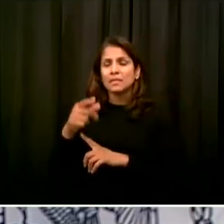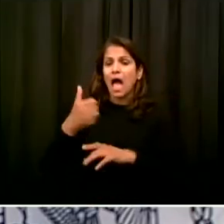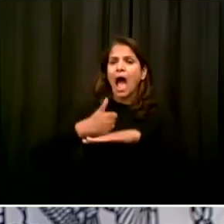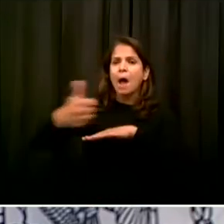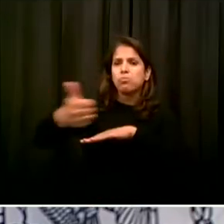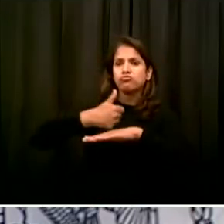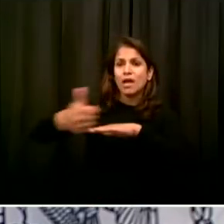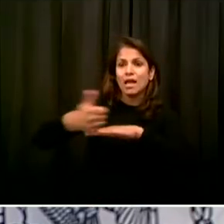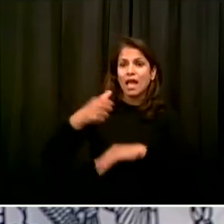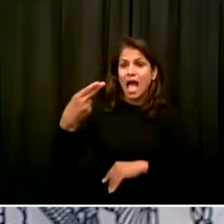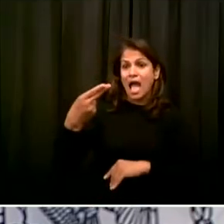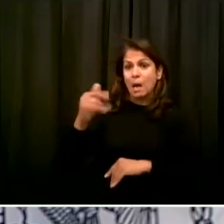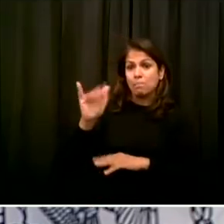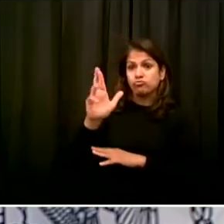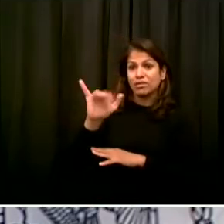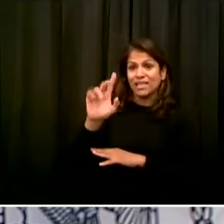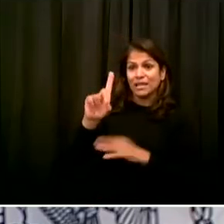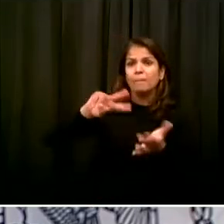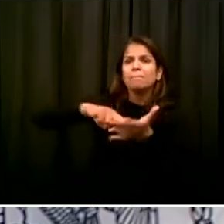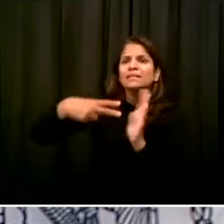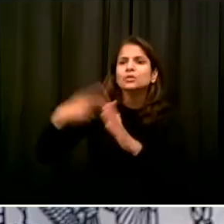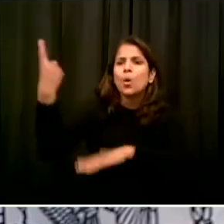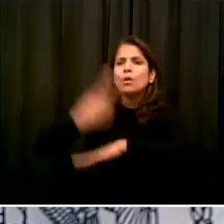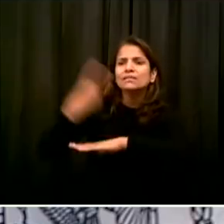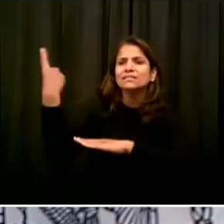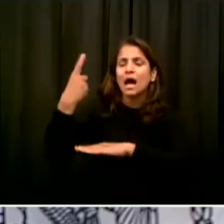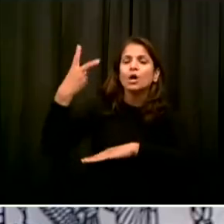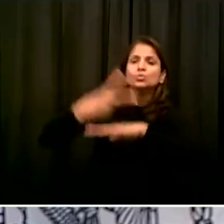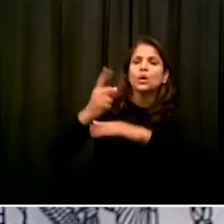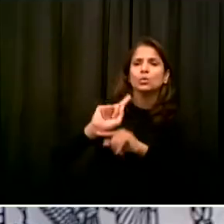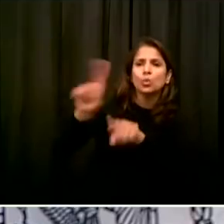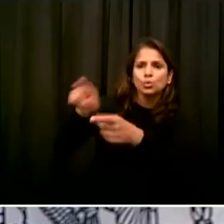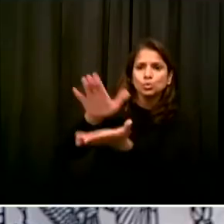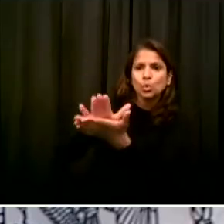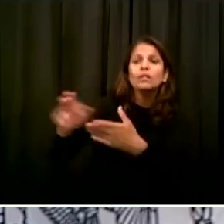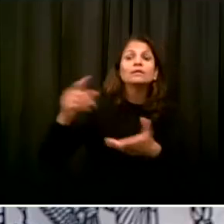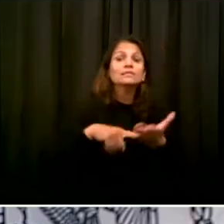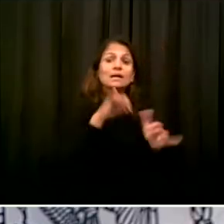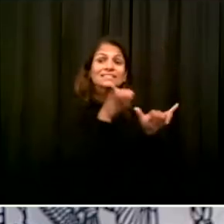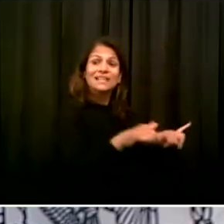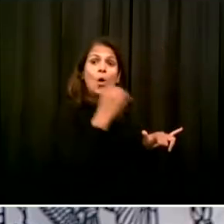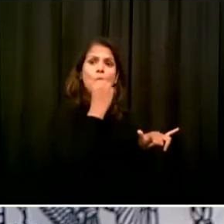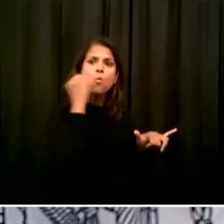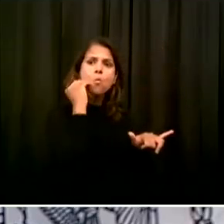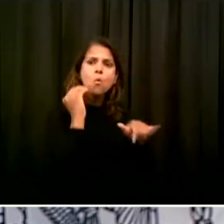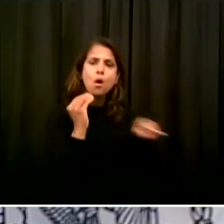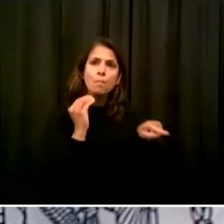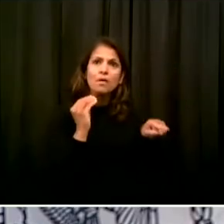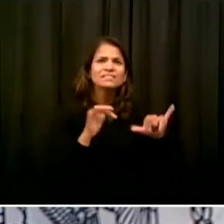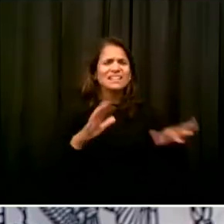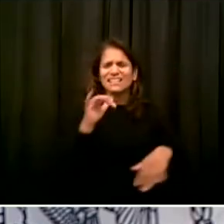THS IHYBRID SYSTEM